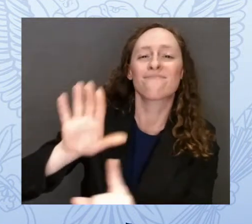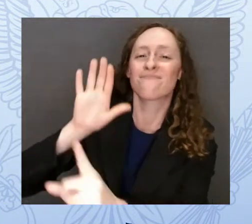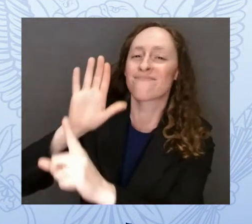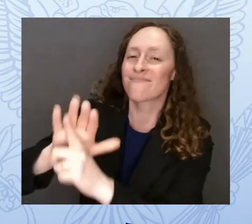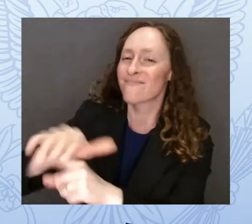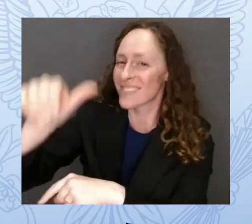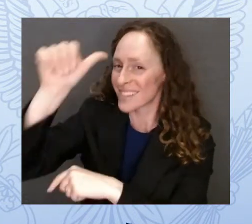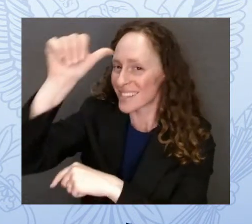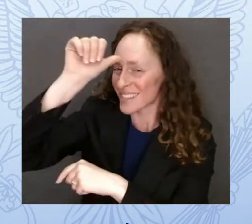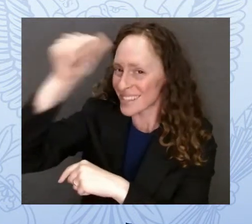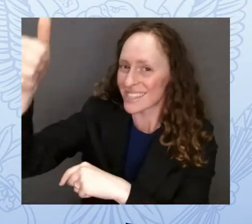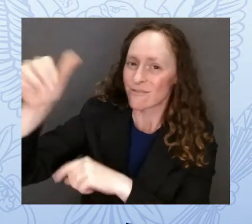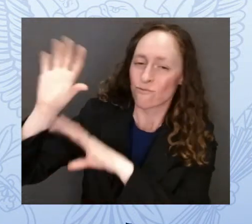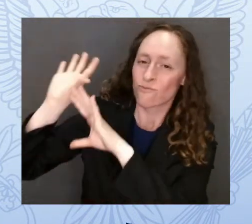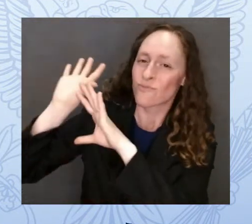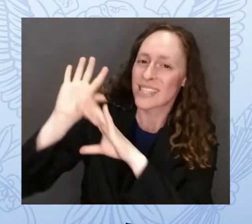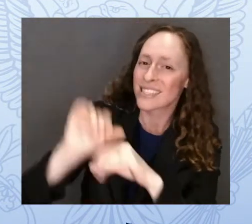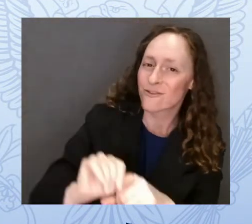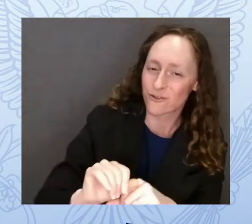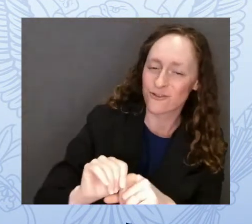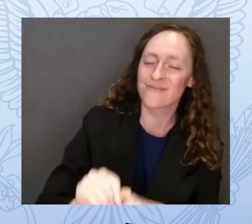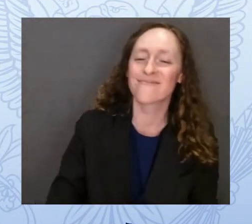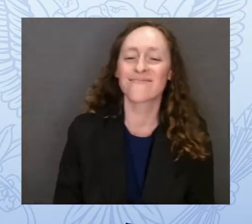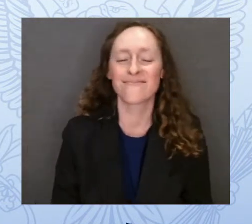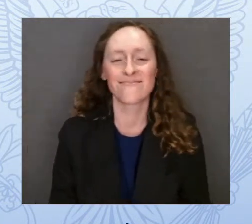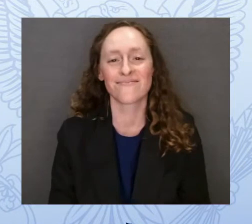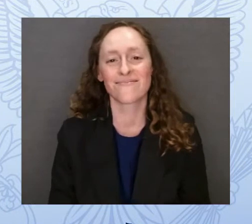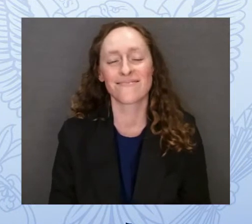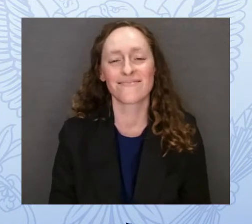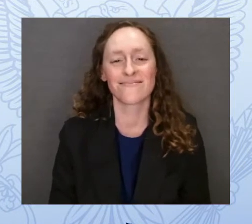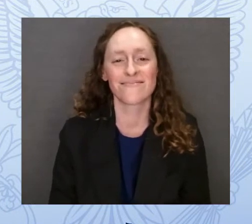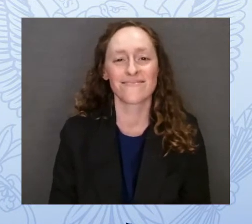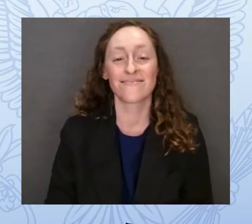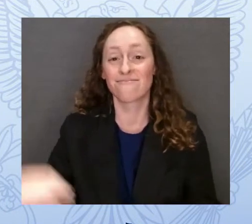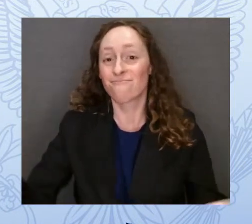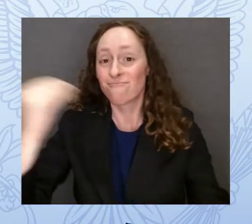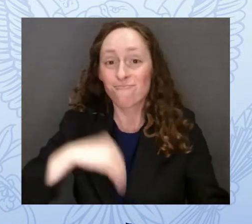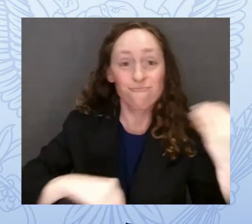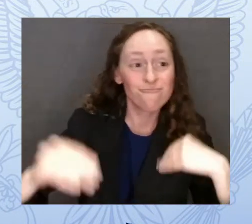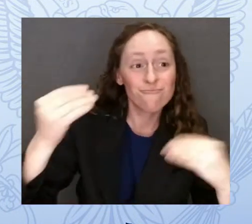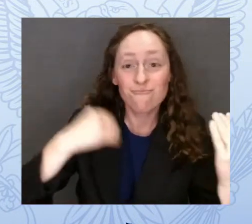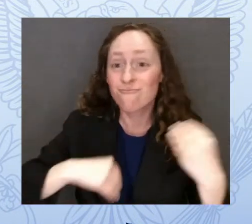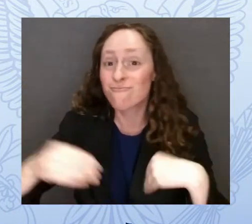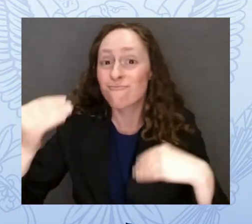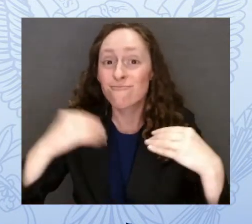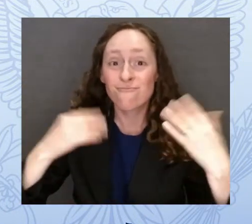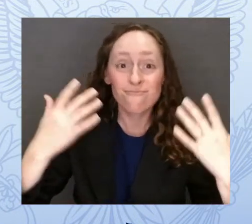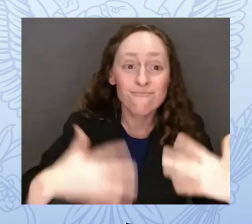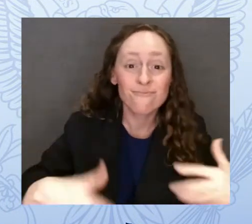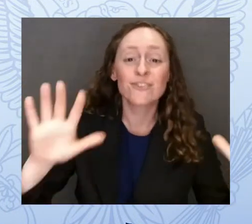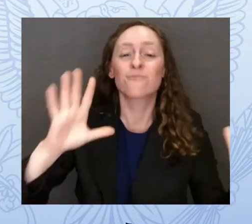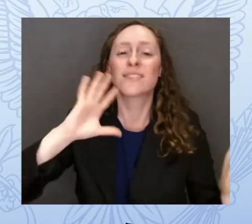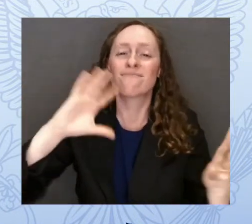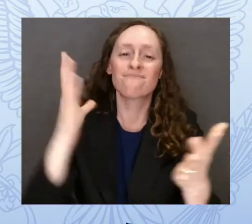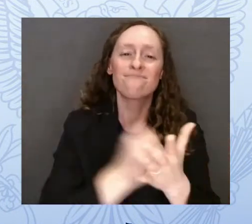and old ones strengthened -- guests will end their evening walking across a moonlit lawn.